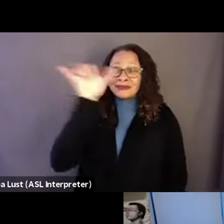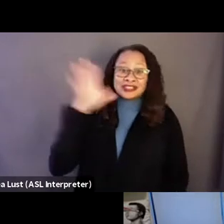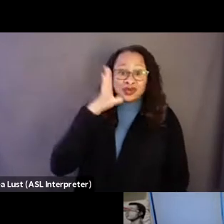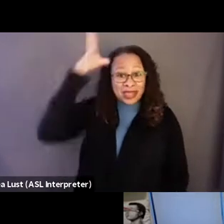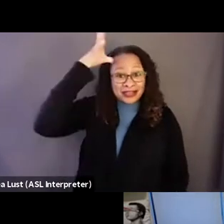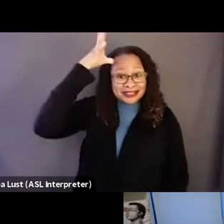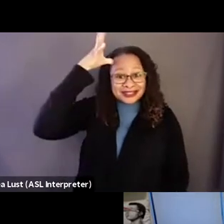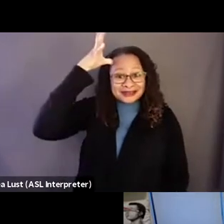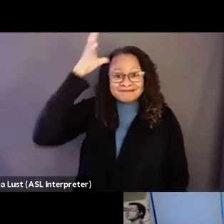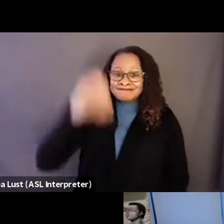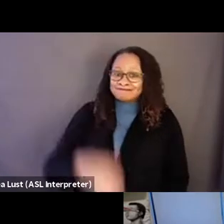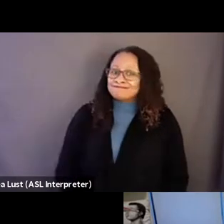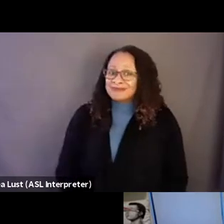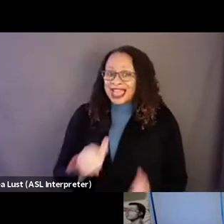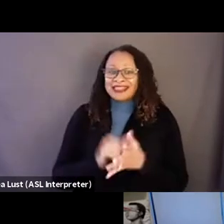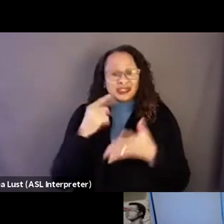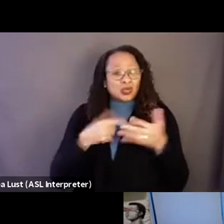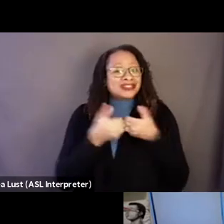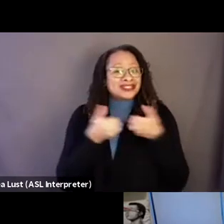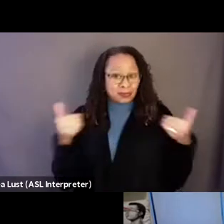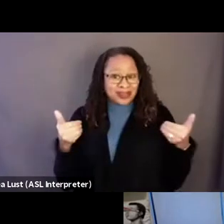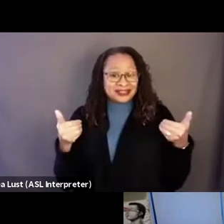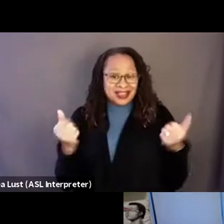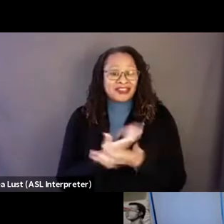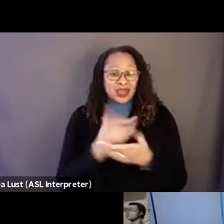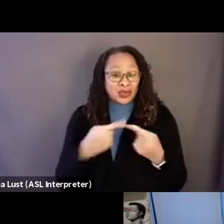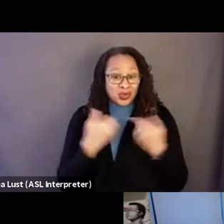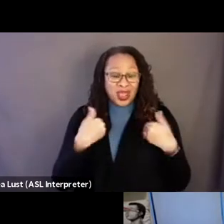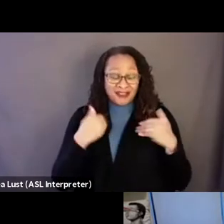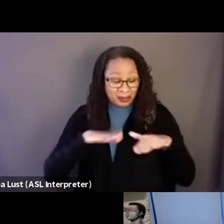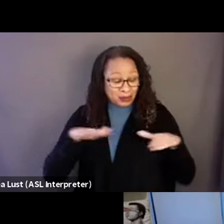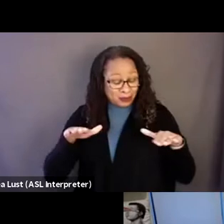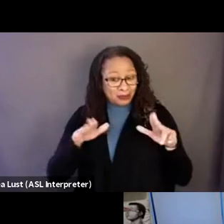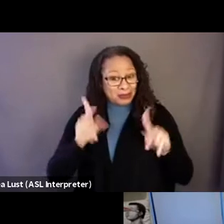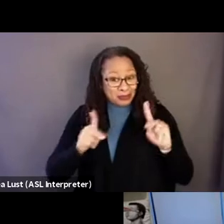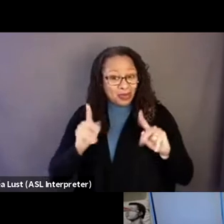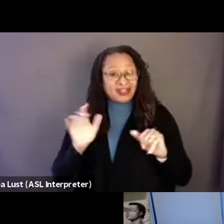And that's what separate the world. When you have people that's like that,